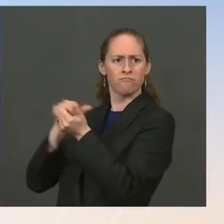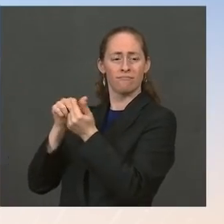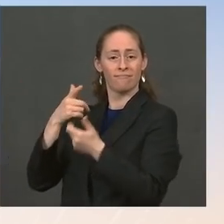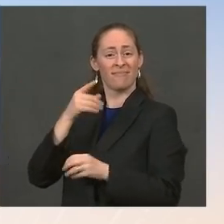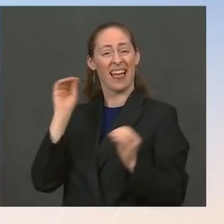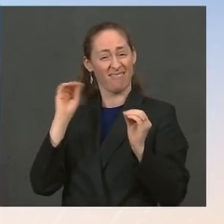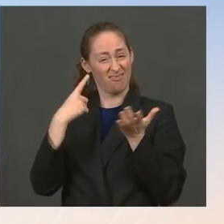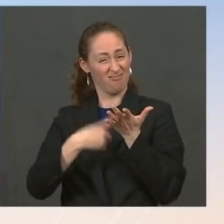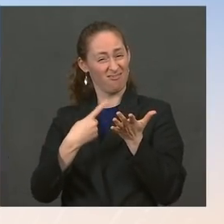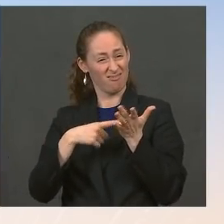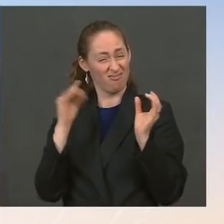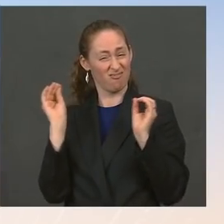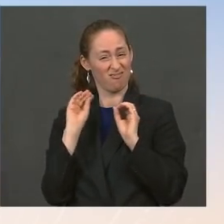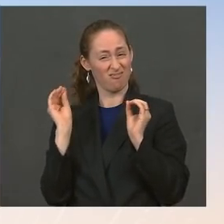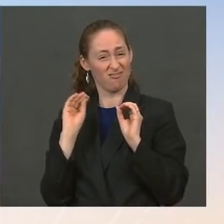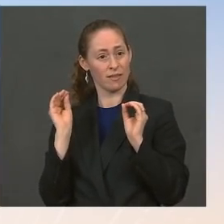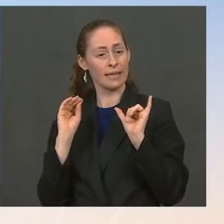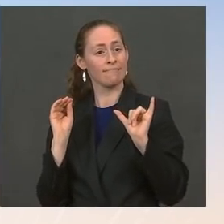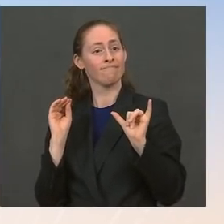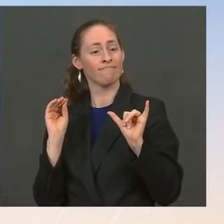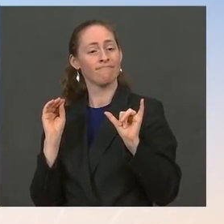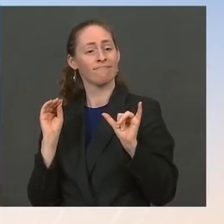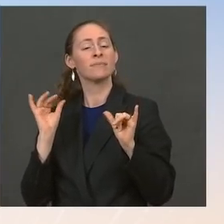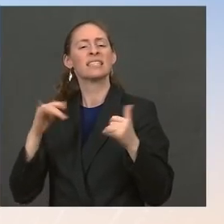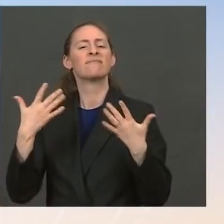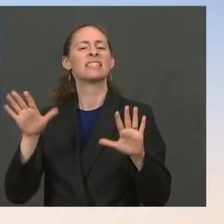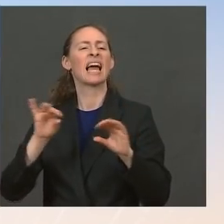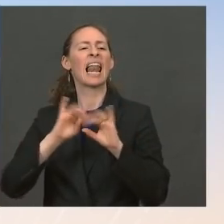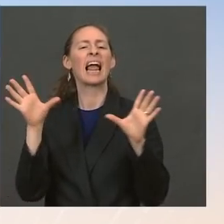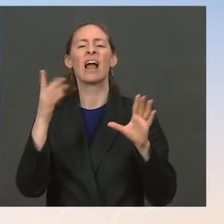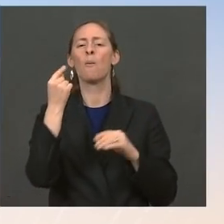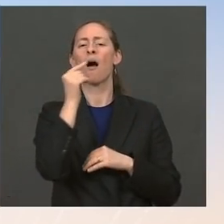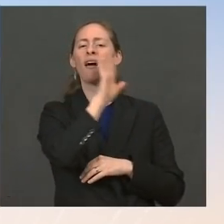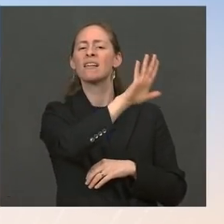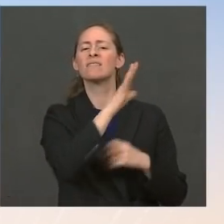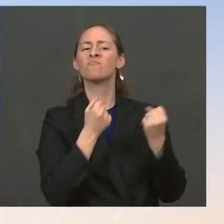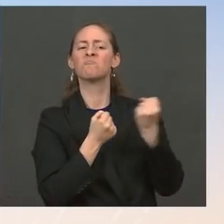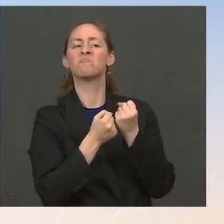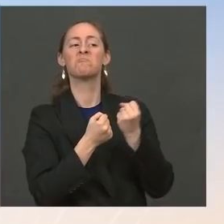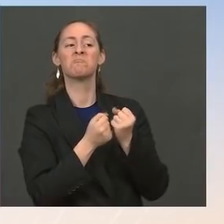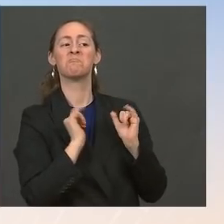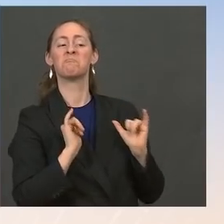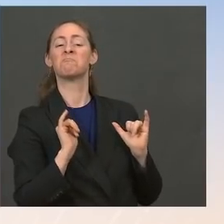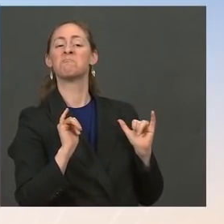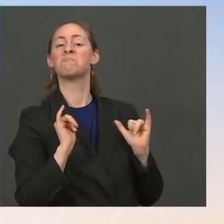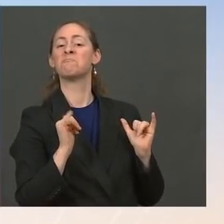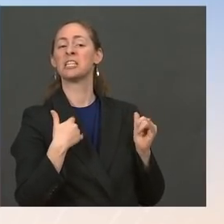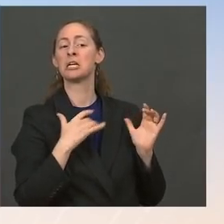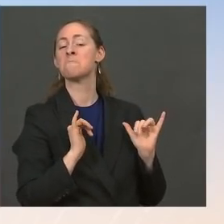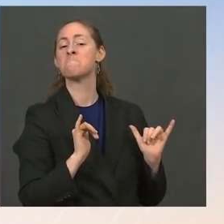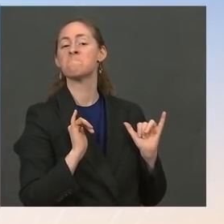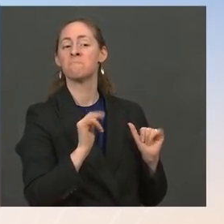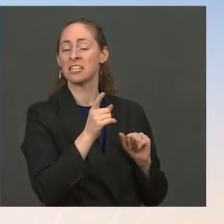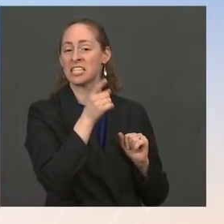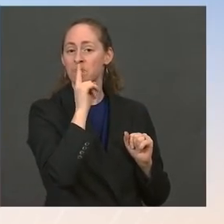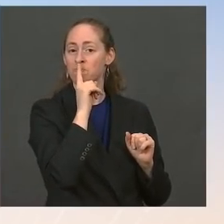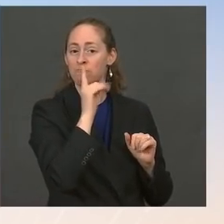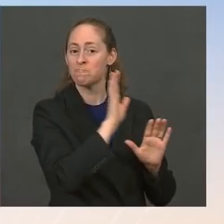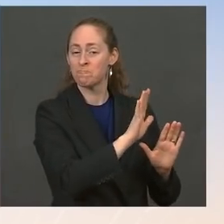tells you all you need to know about Kevin McCarthy's agenda and what he supports. The Press: Okay. And Senator Manchin --